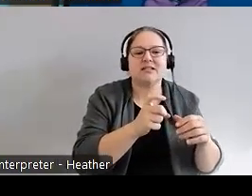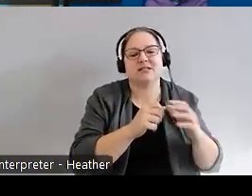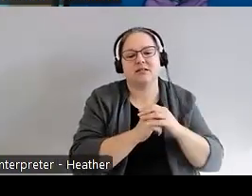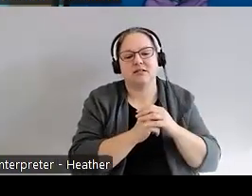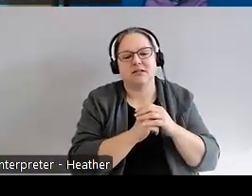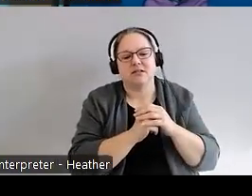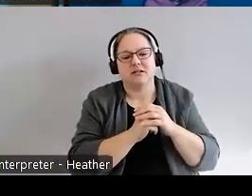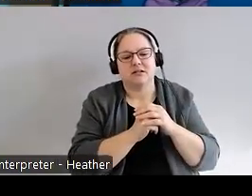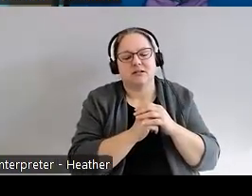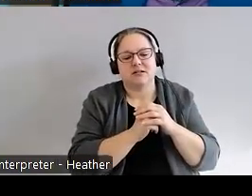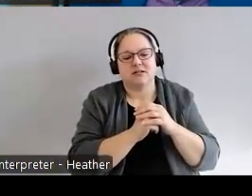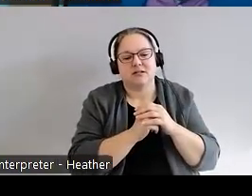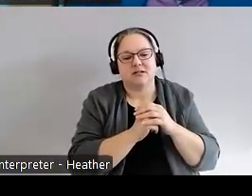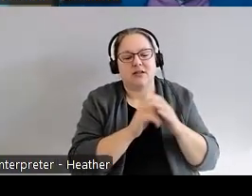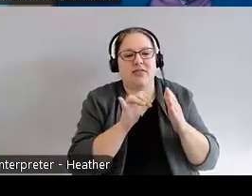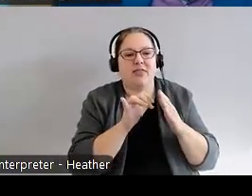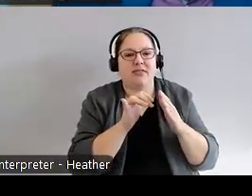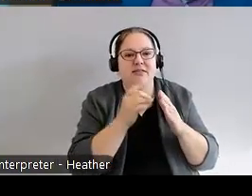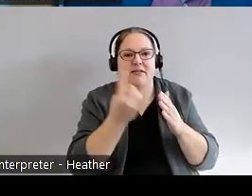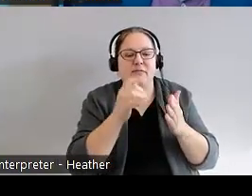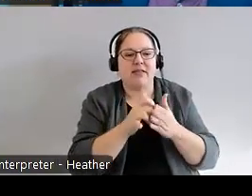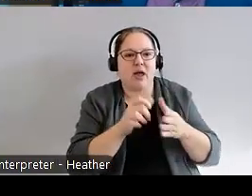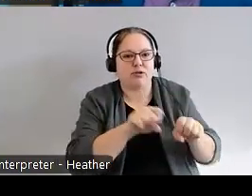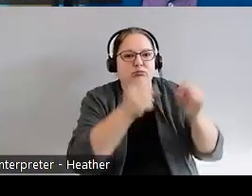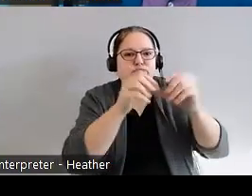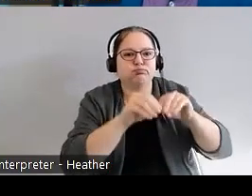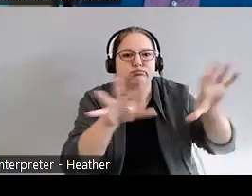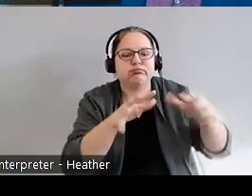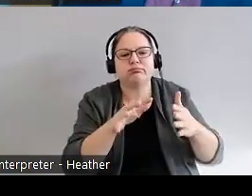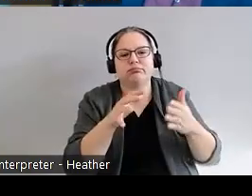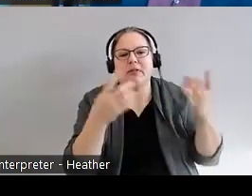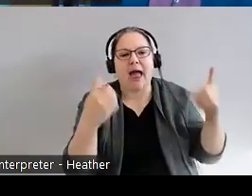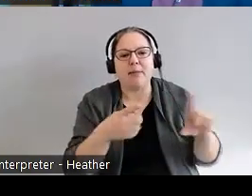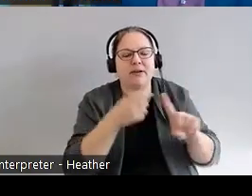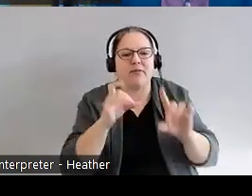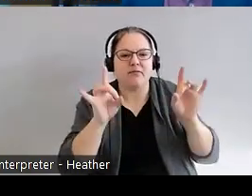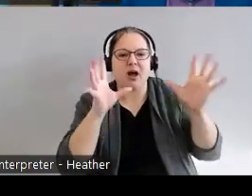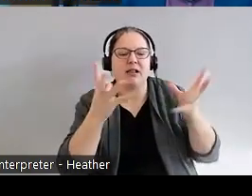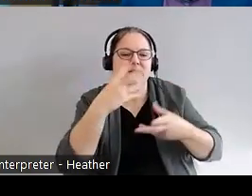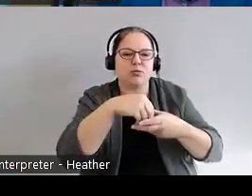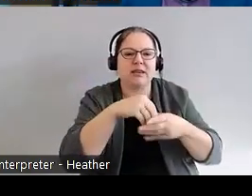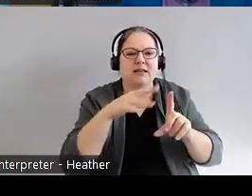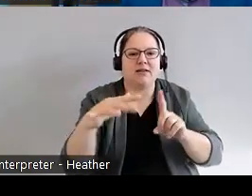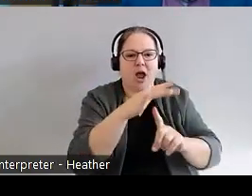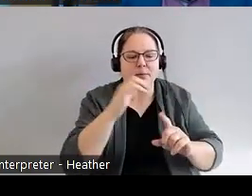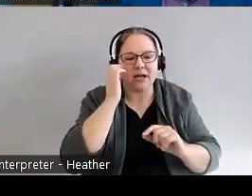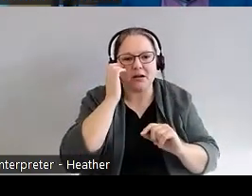know um you know violence uh in the uh in this case in a in a hospital setting. Uh and you know,